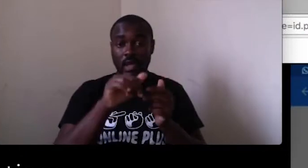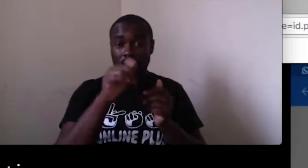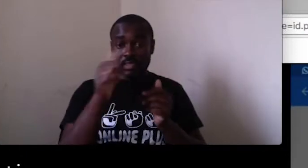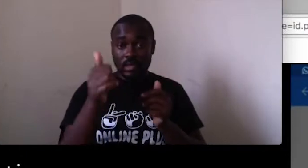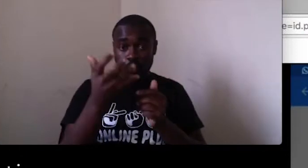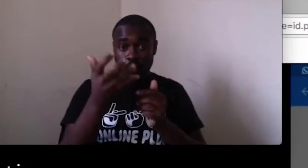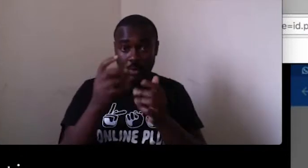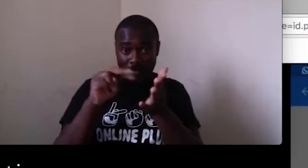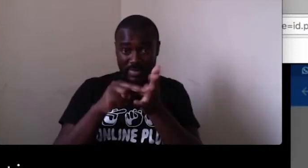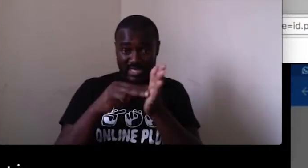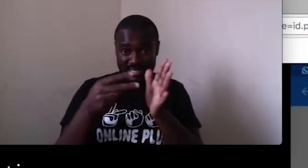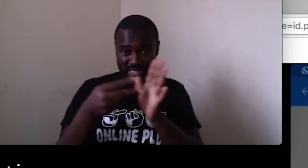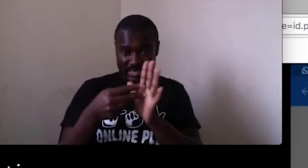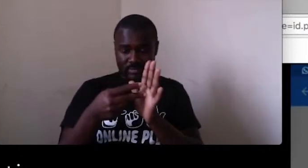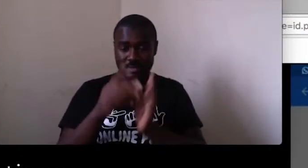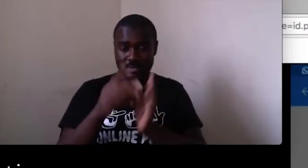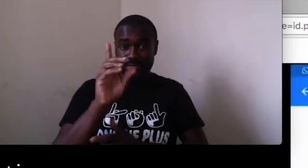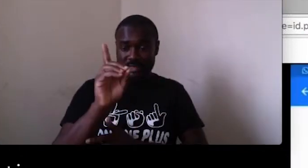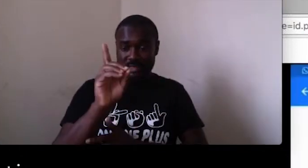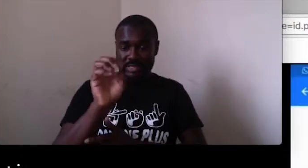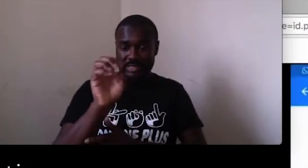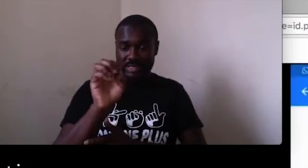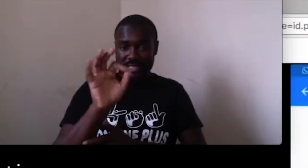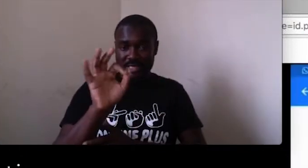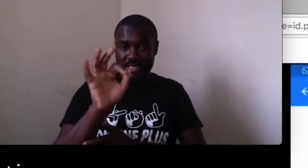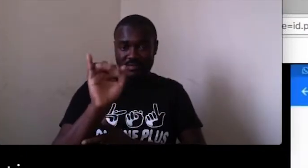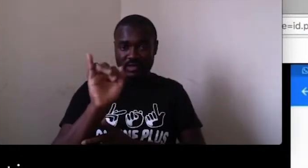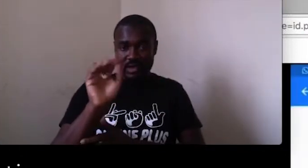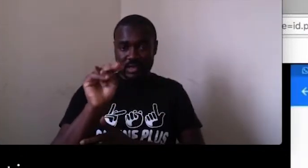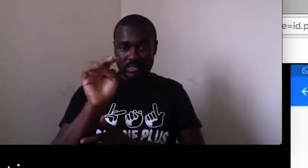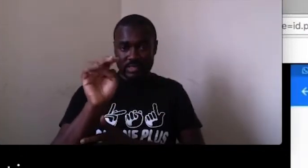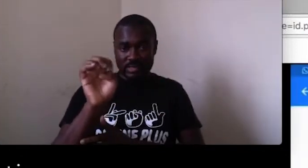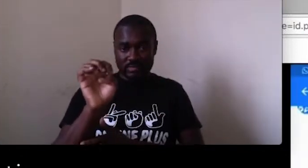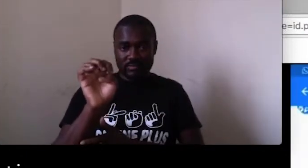And the third option is if you need to browse the dictionary